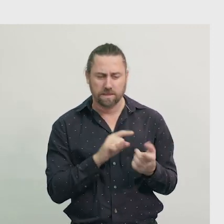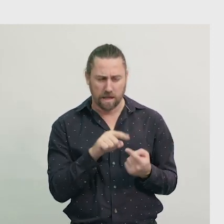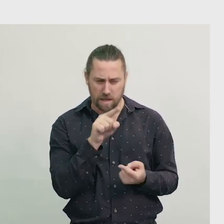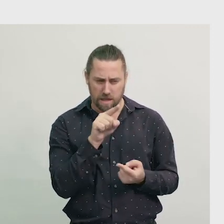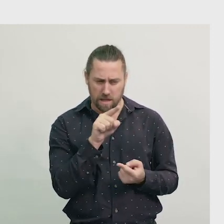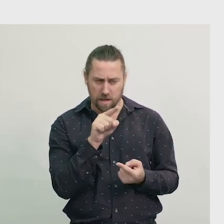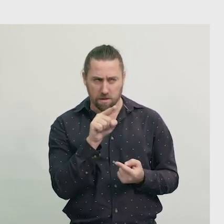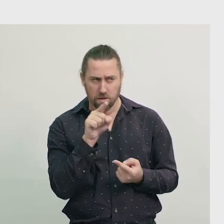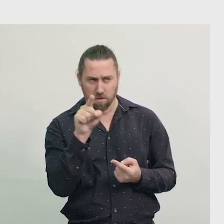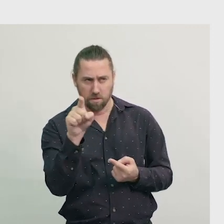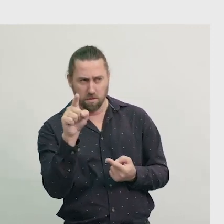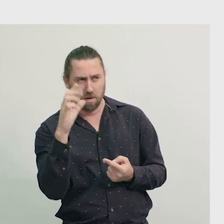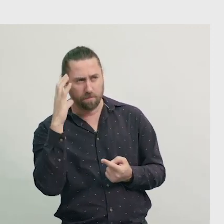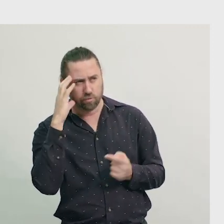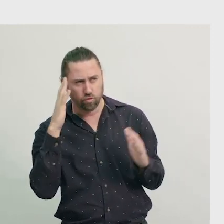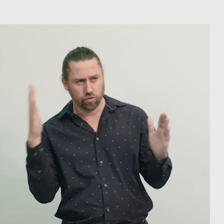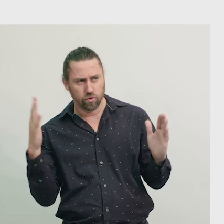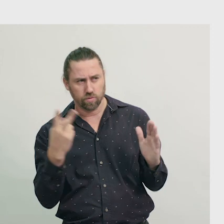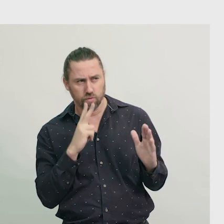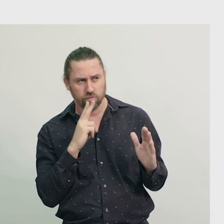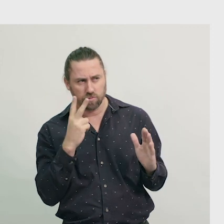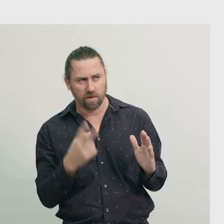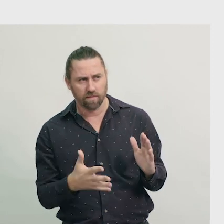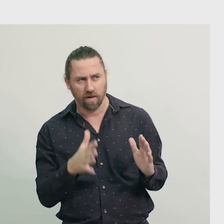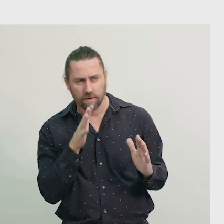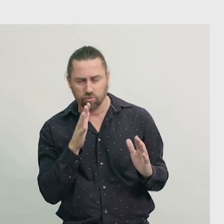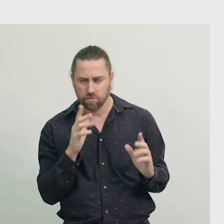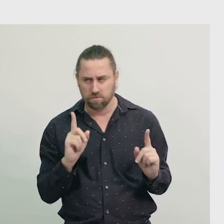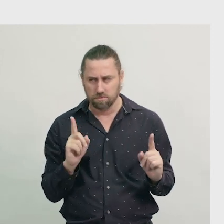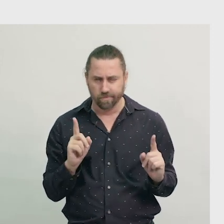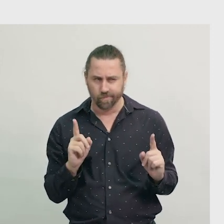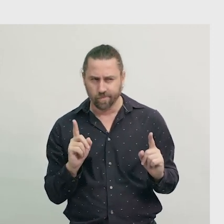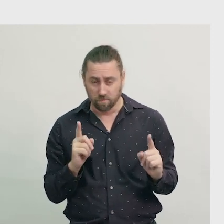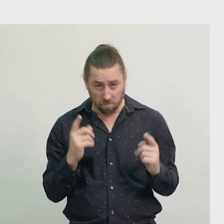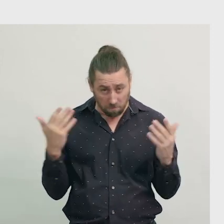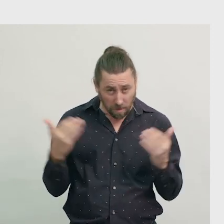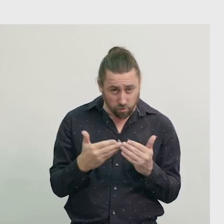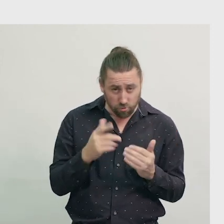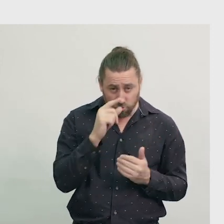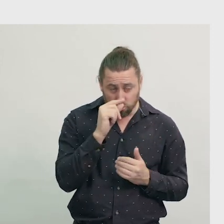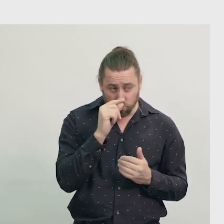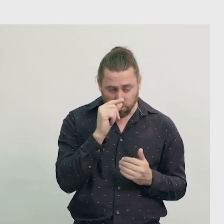about 10 times the width of the room, 2500mm?